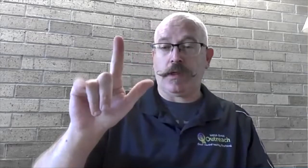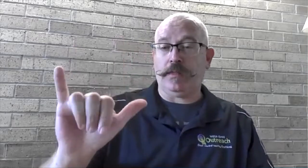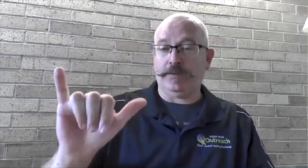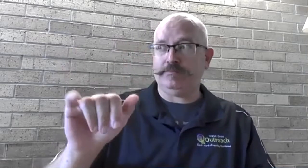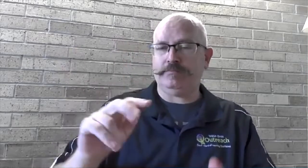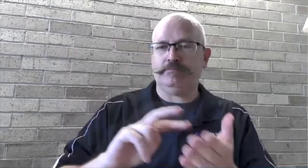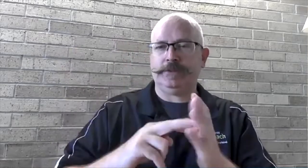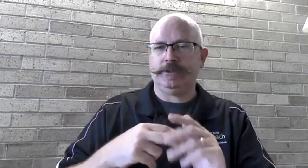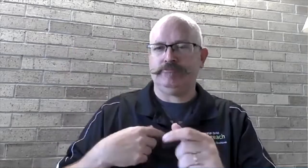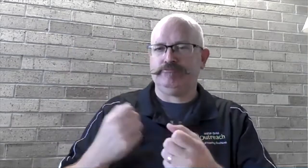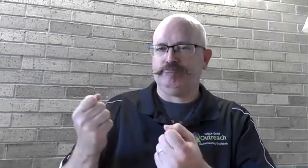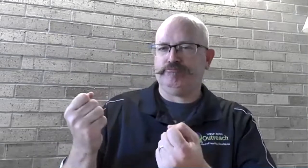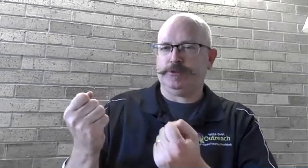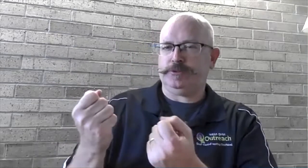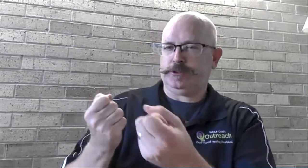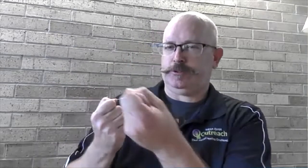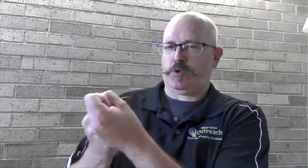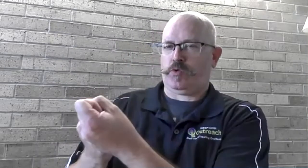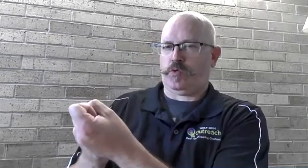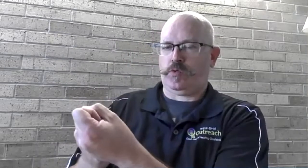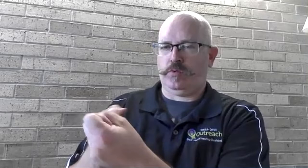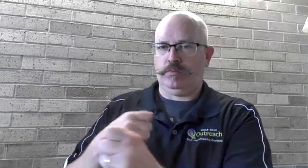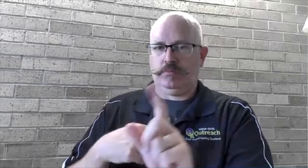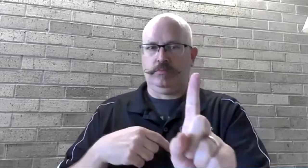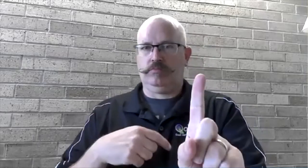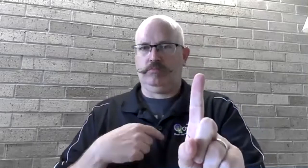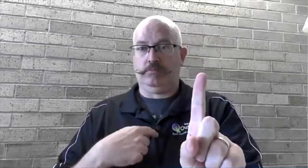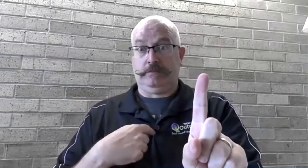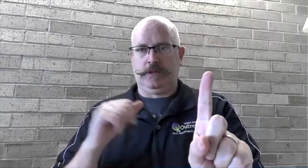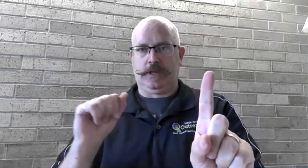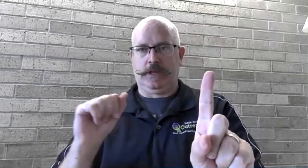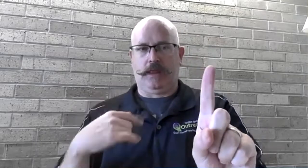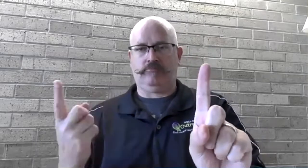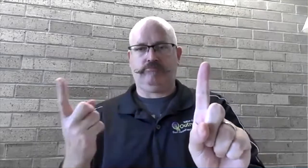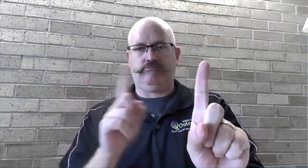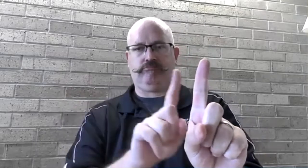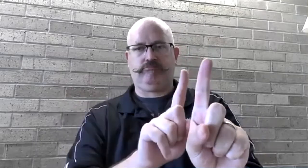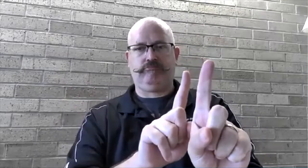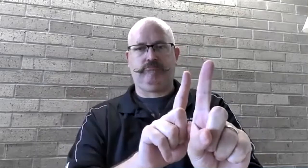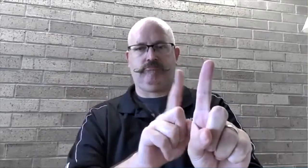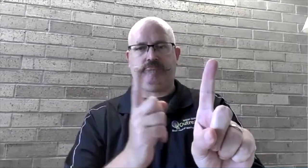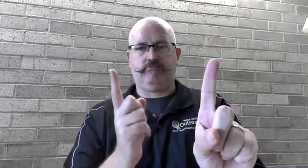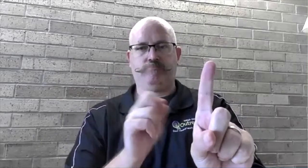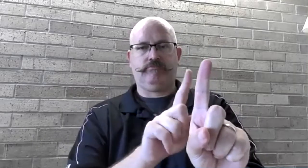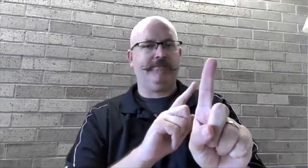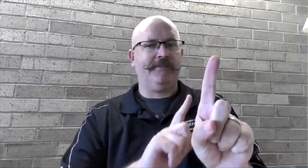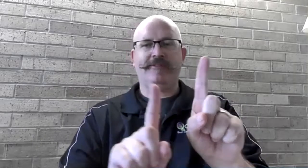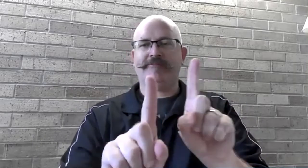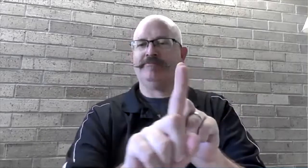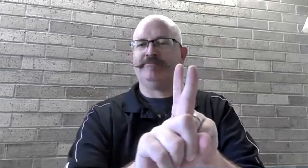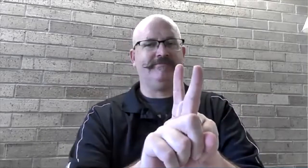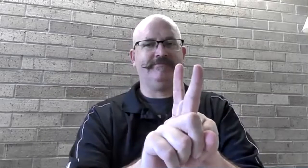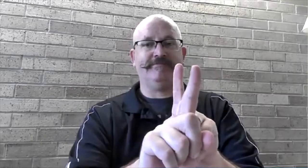(Scott) For me when I look at the word ally, I think of the word support. But an ally is not somebody